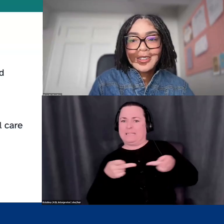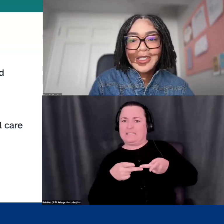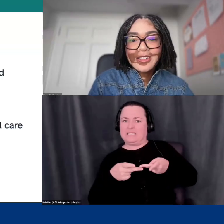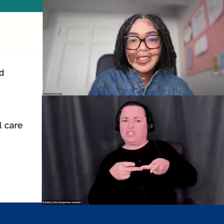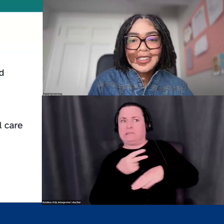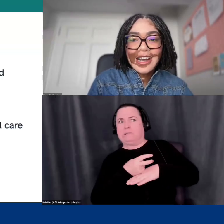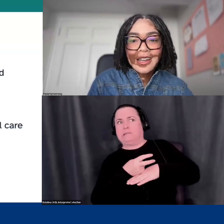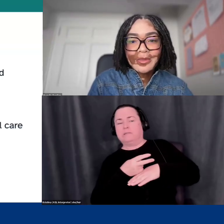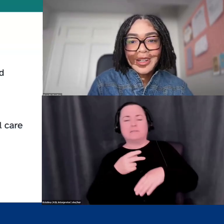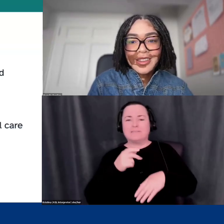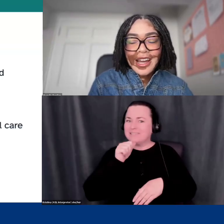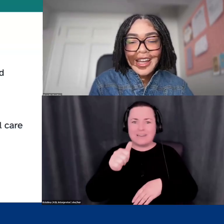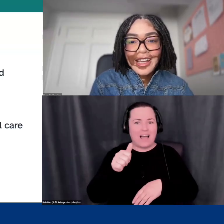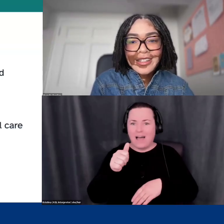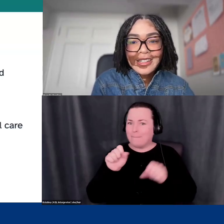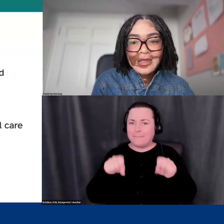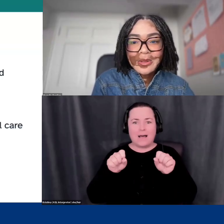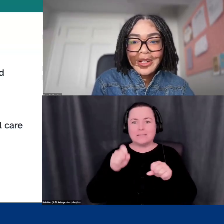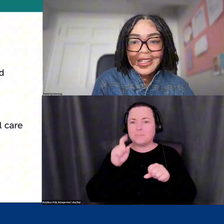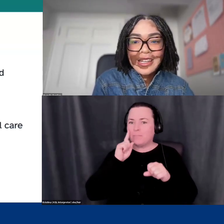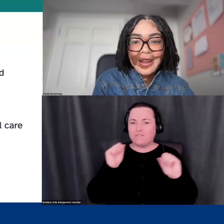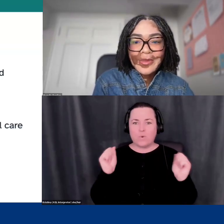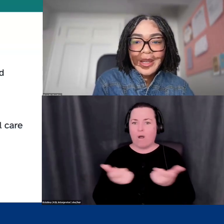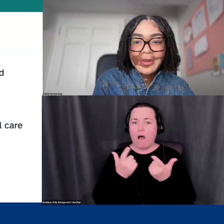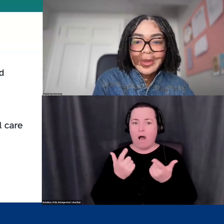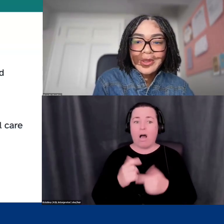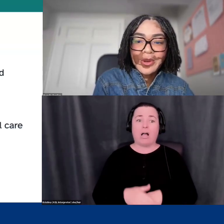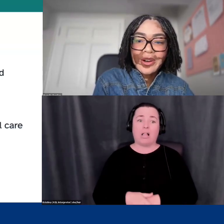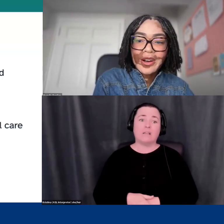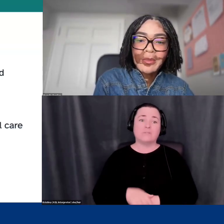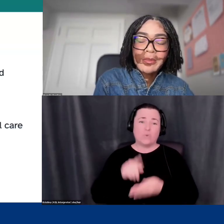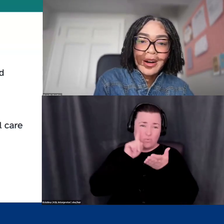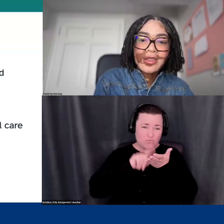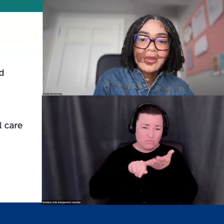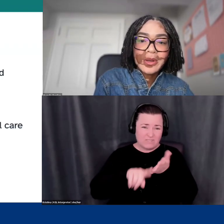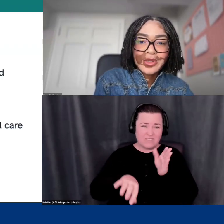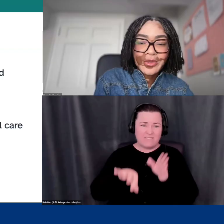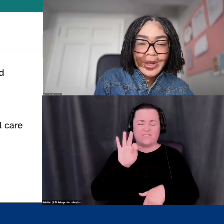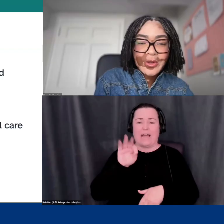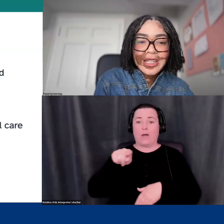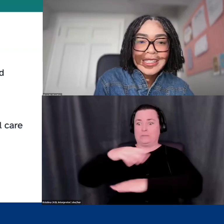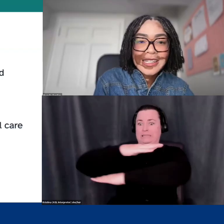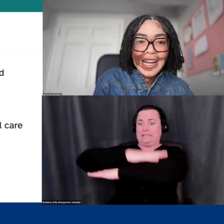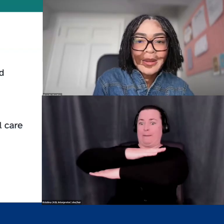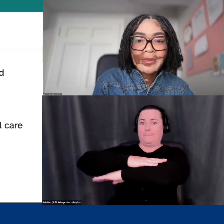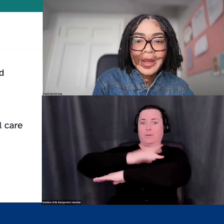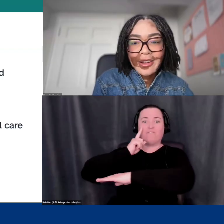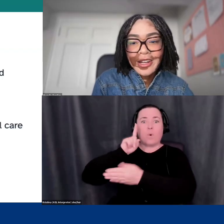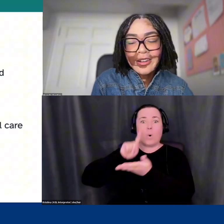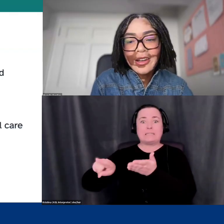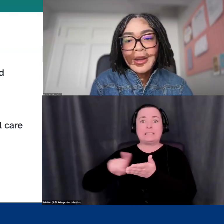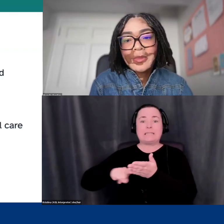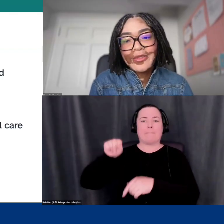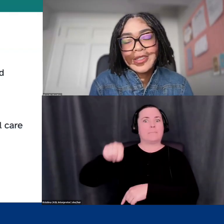So research has documented that inaccessible exam tables were among the most frequently cited barrier by